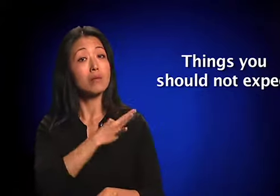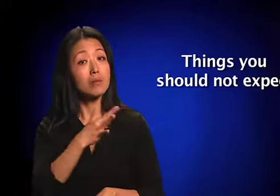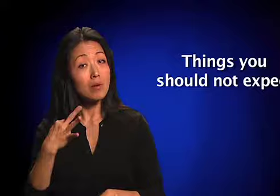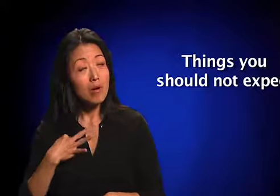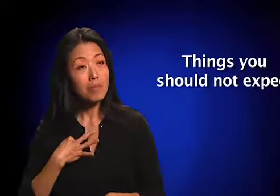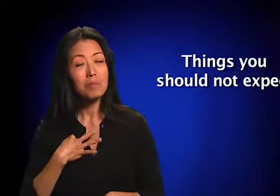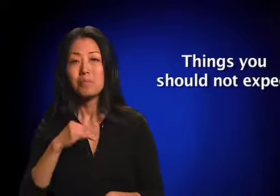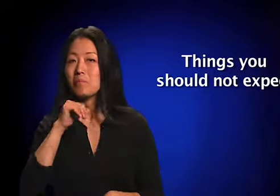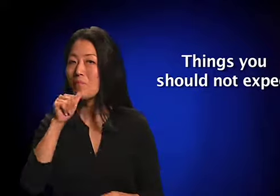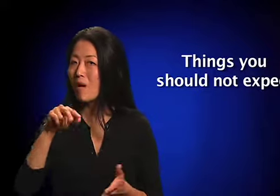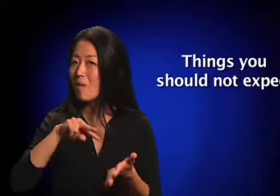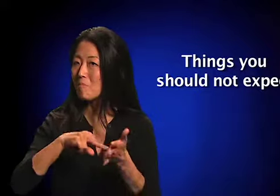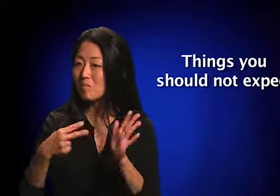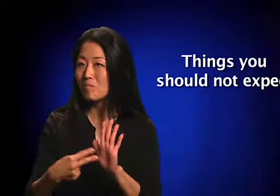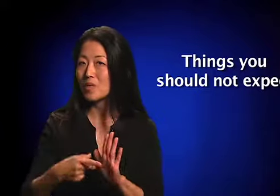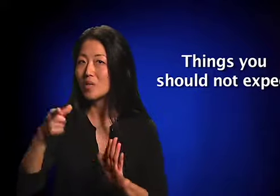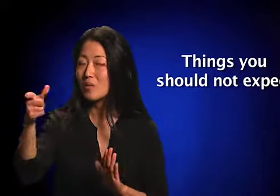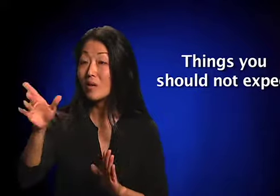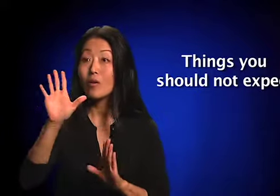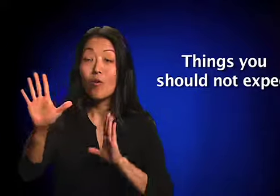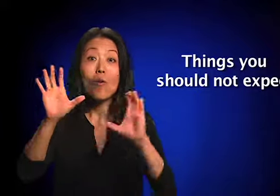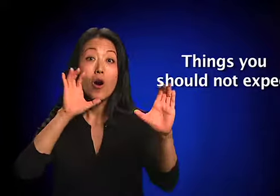Although some hospitals do have interpreters on staff,